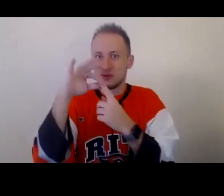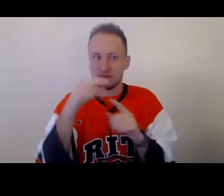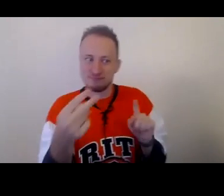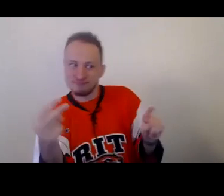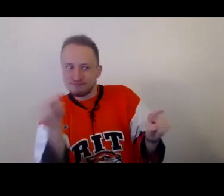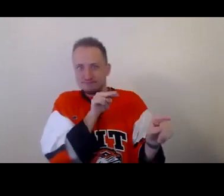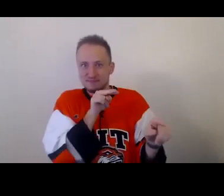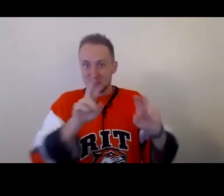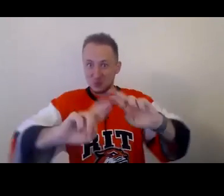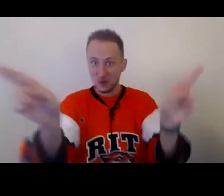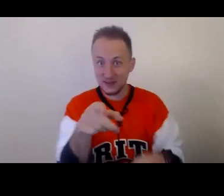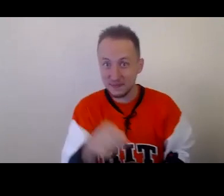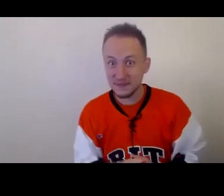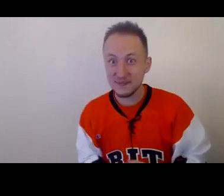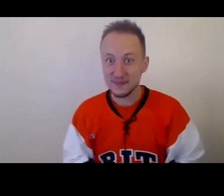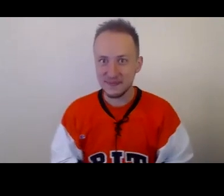Are you ready?